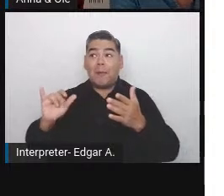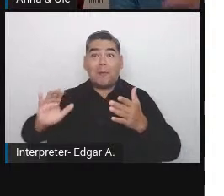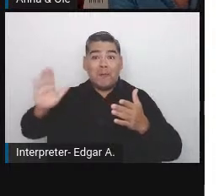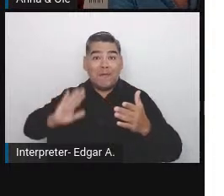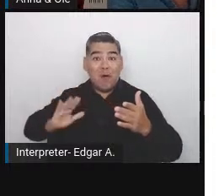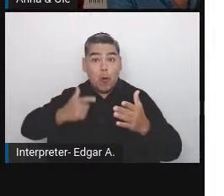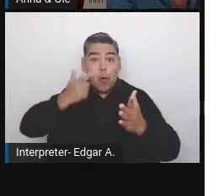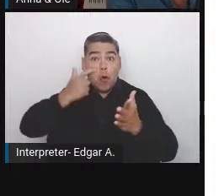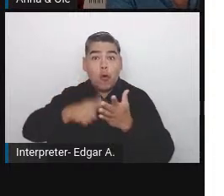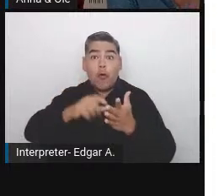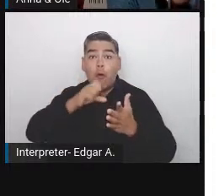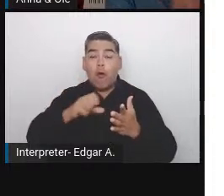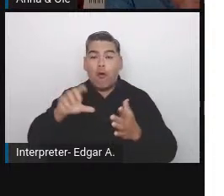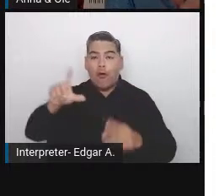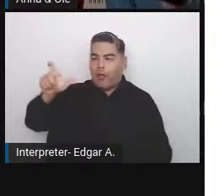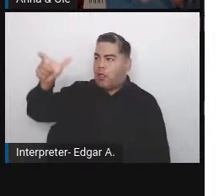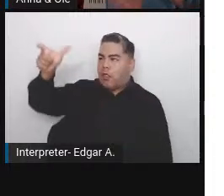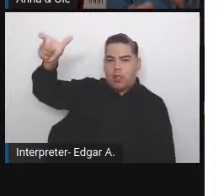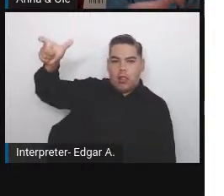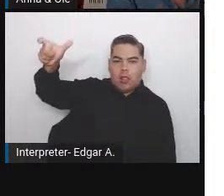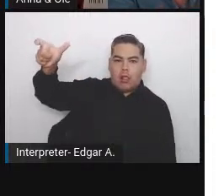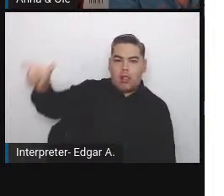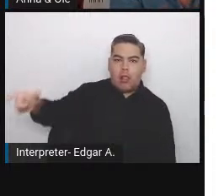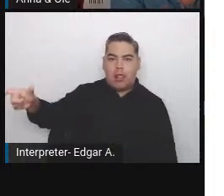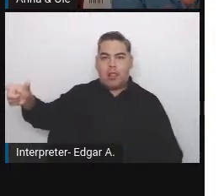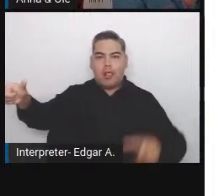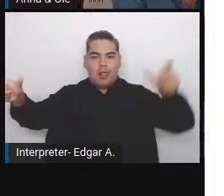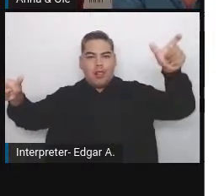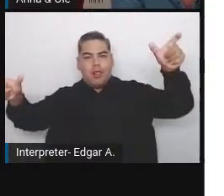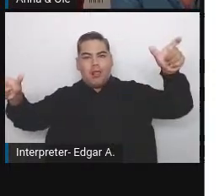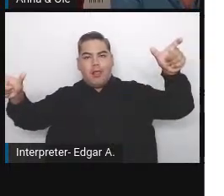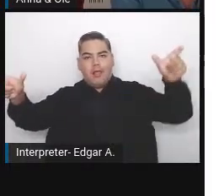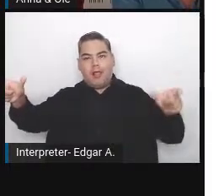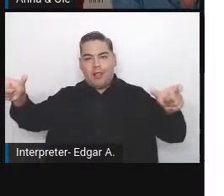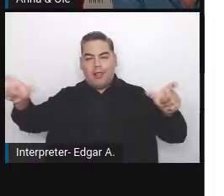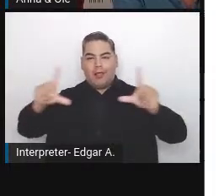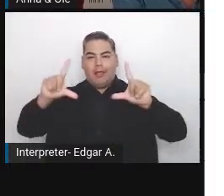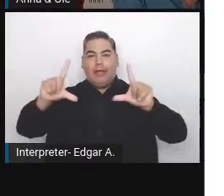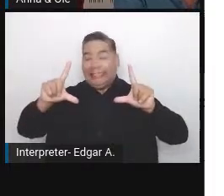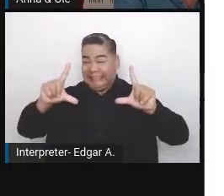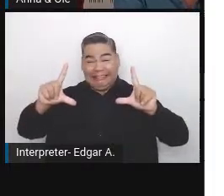Another design think we did was that we wanted to keep all are content